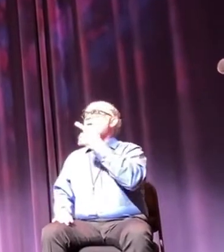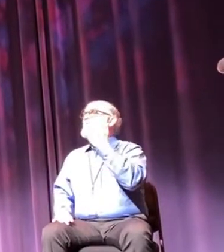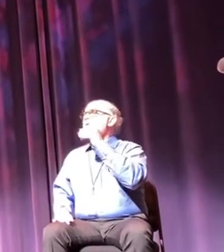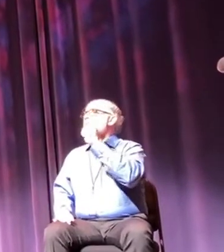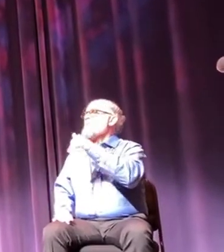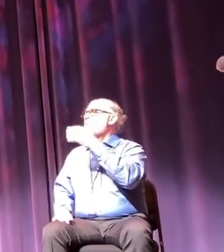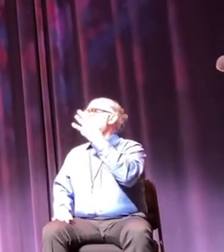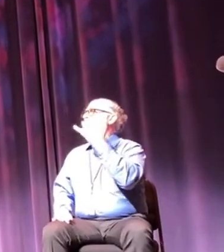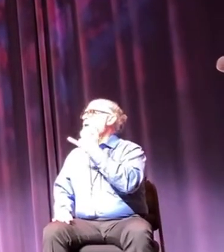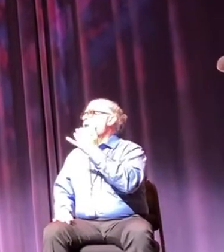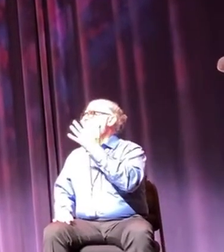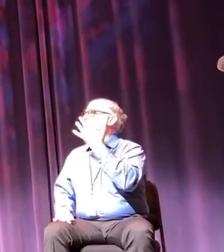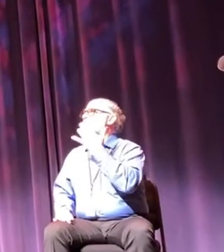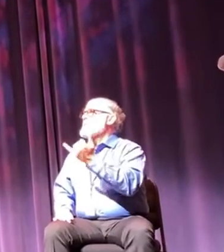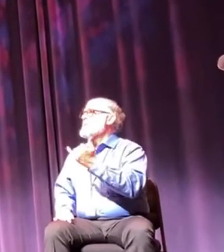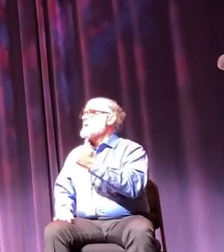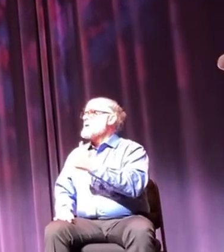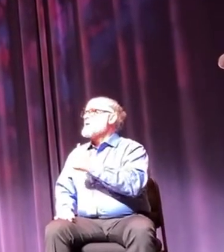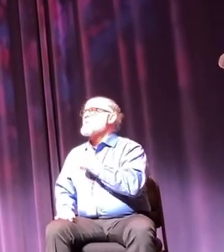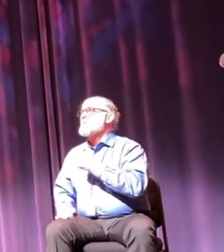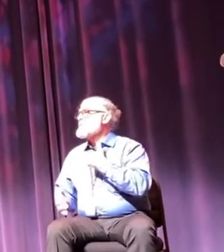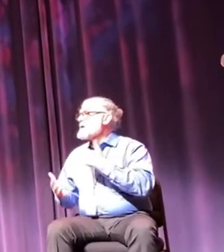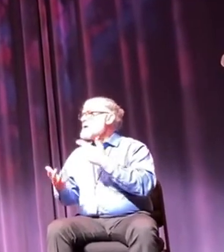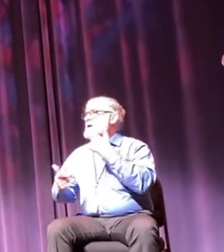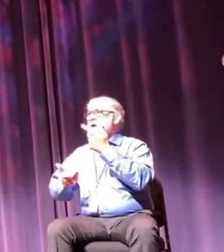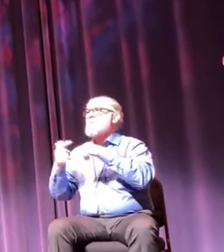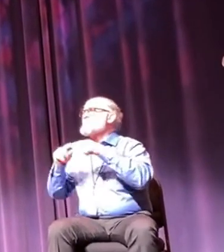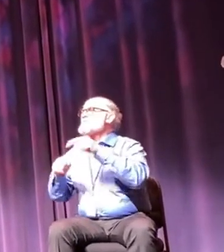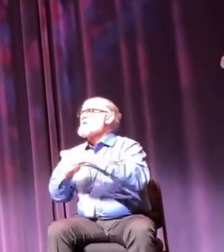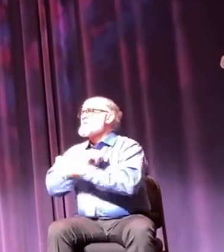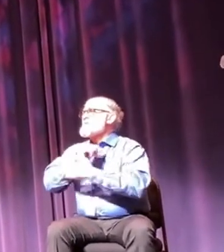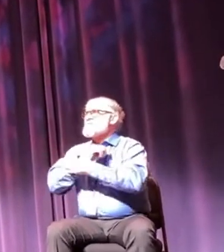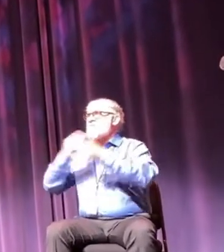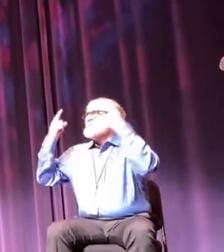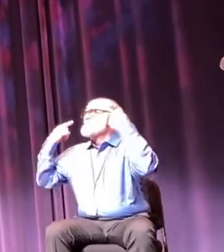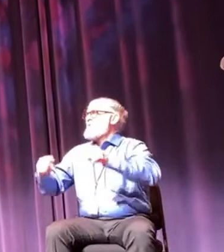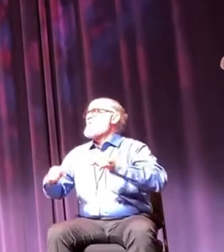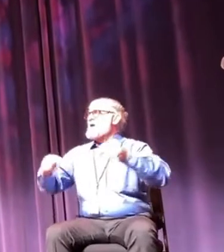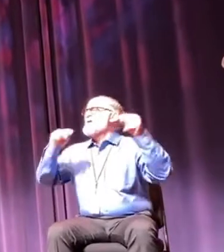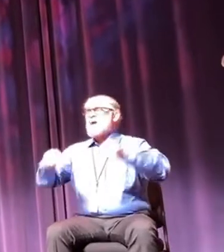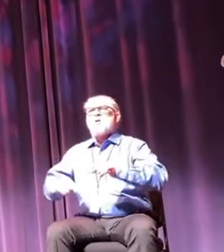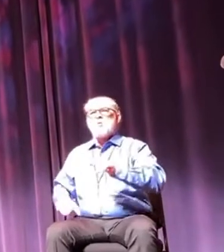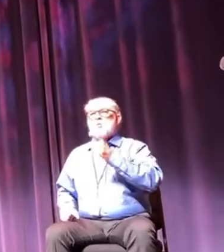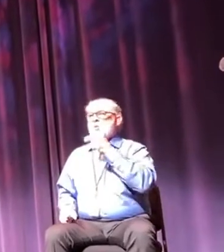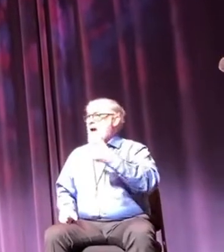Why did we even come to this country? As though I was the war,